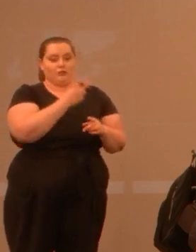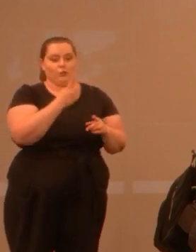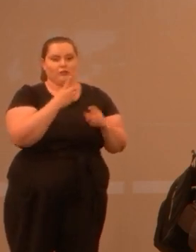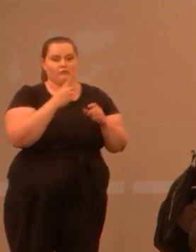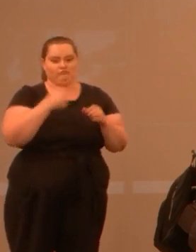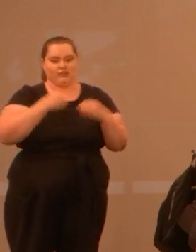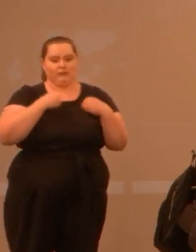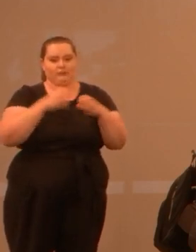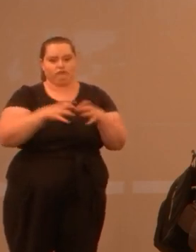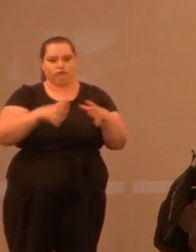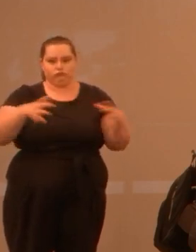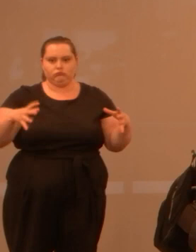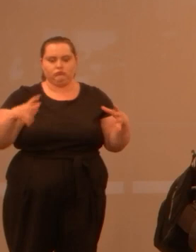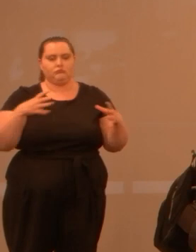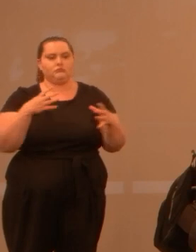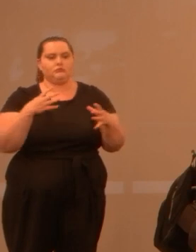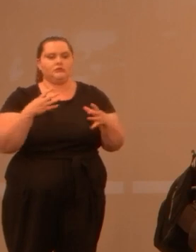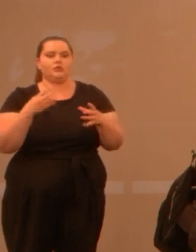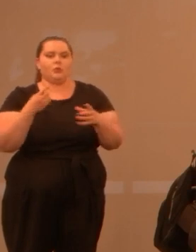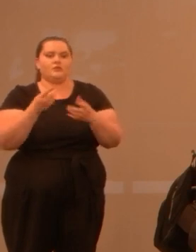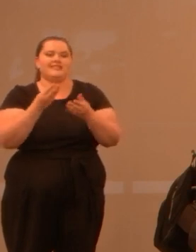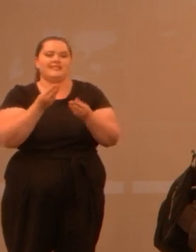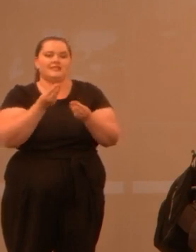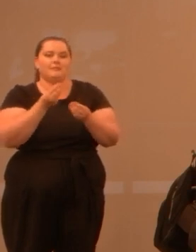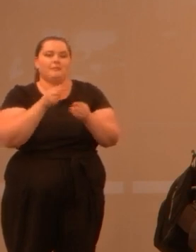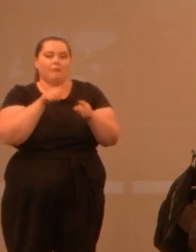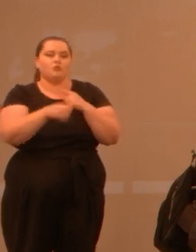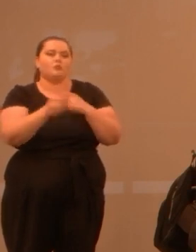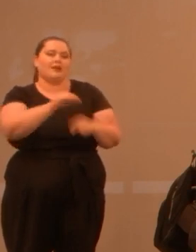of our staff do have lived experience of disability. So to all the Centre for